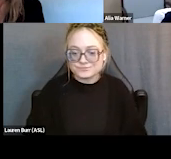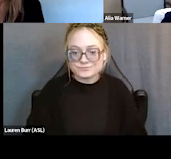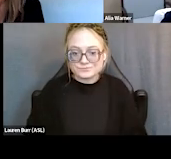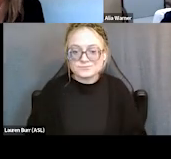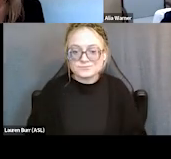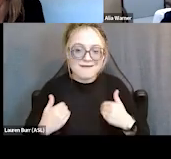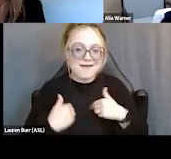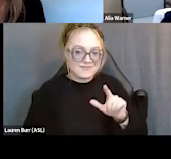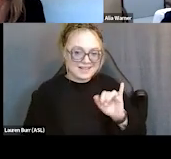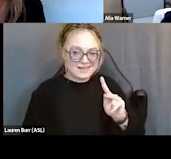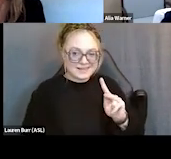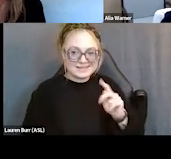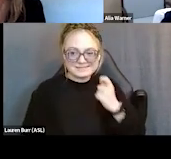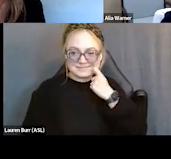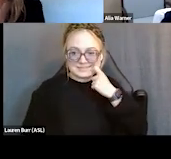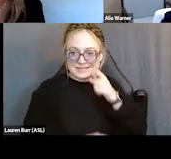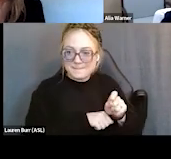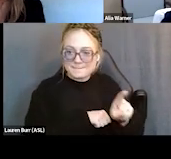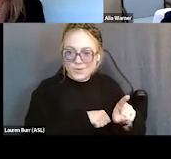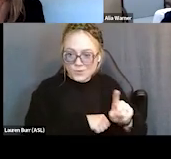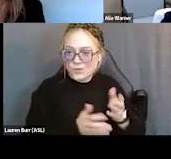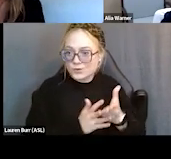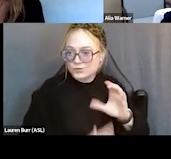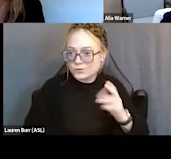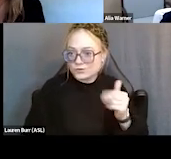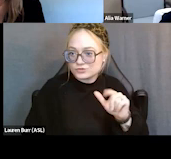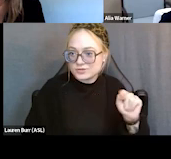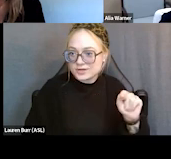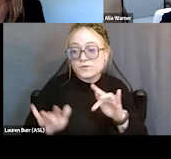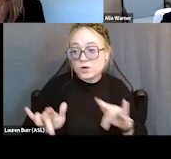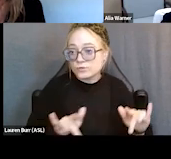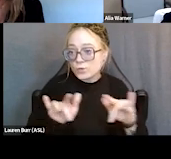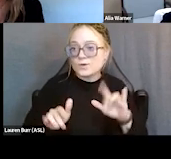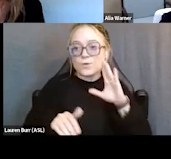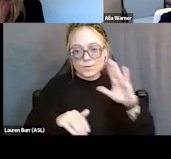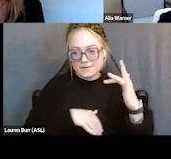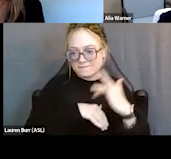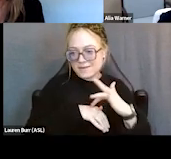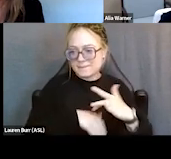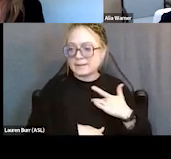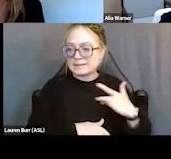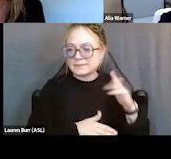Perfect, thank you. A recording will be available very soon. We usually have that up in, actually, about two days.